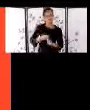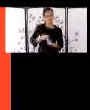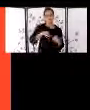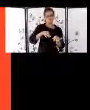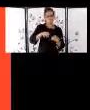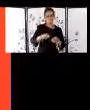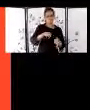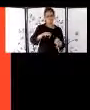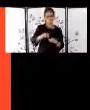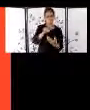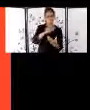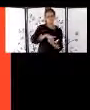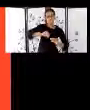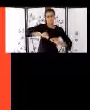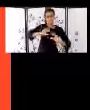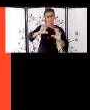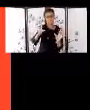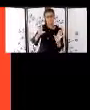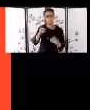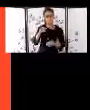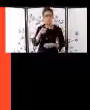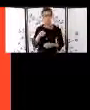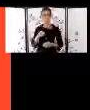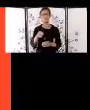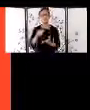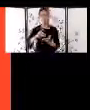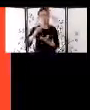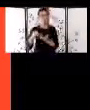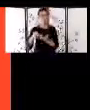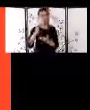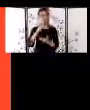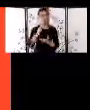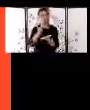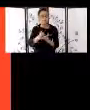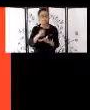to help you achieve your goals, and you've shown that you have a clear understanding